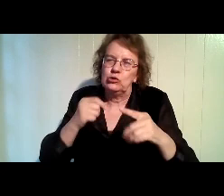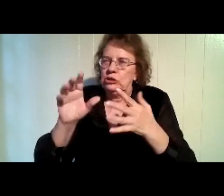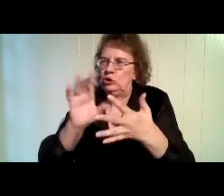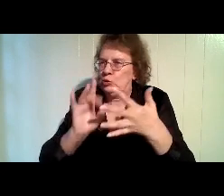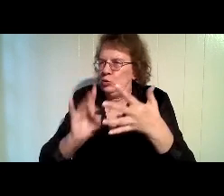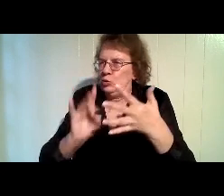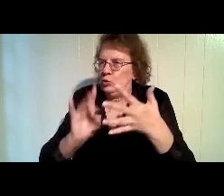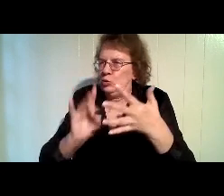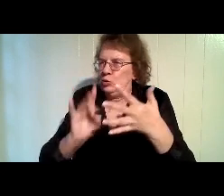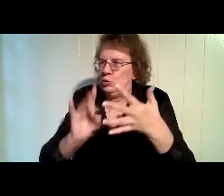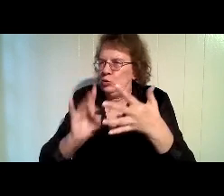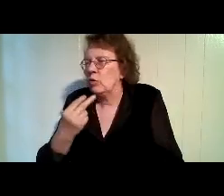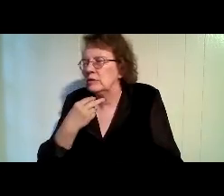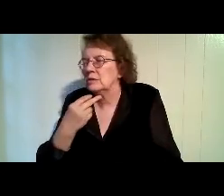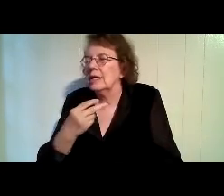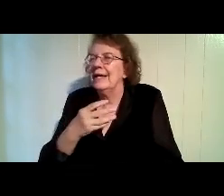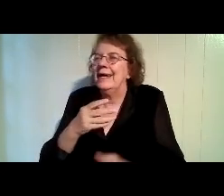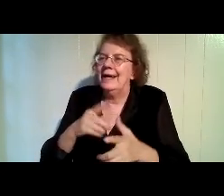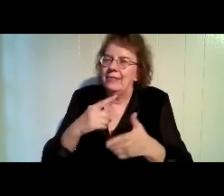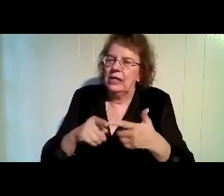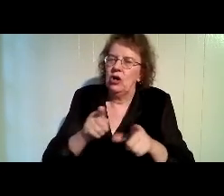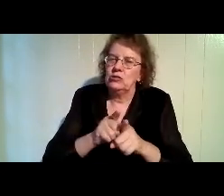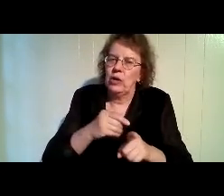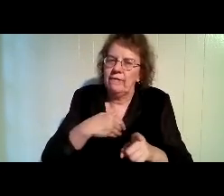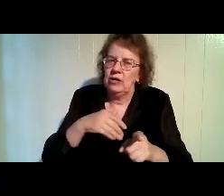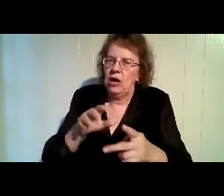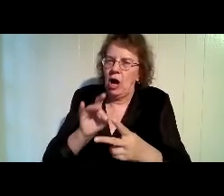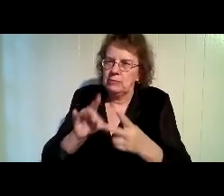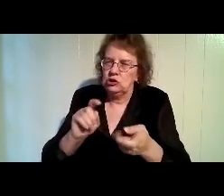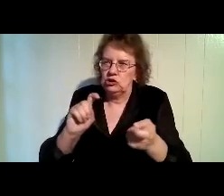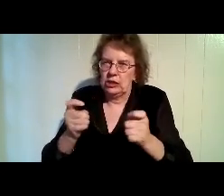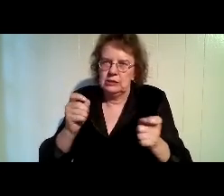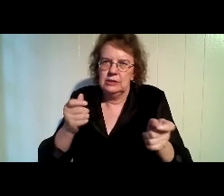voice, and then we also have options for changing the speed, pitch and volume.